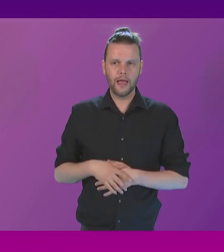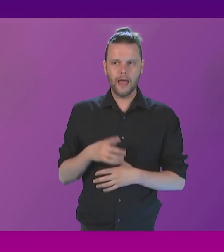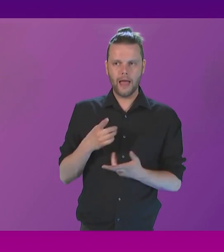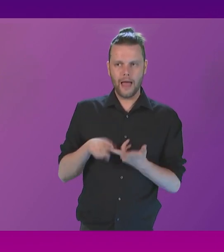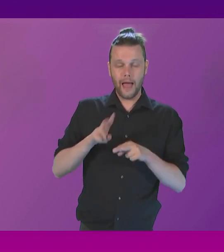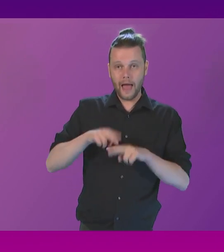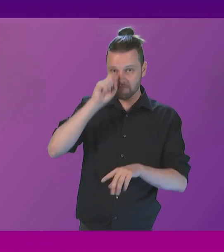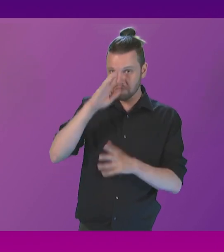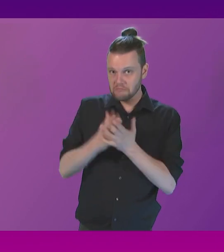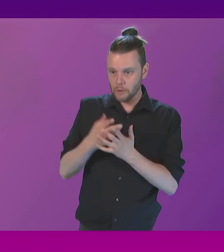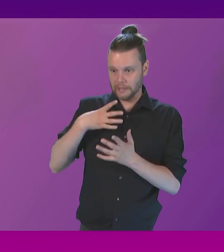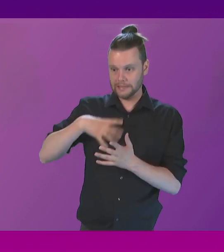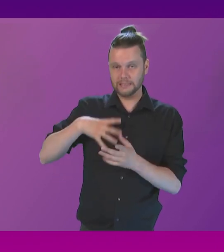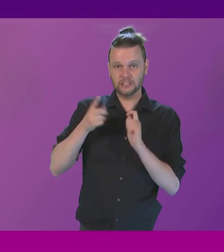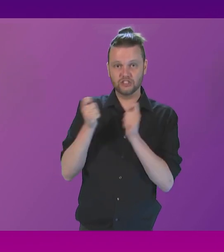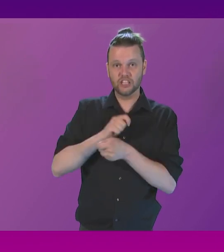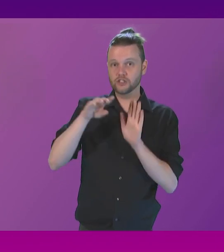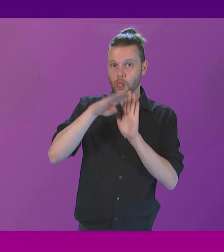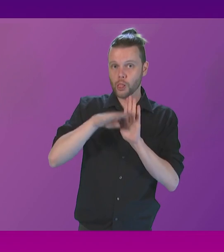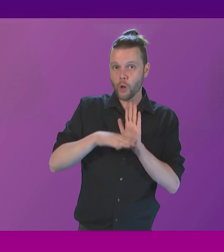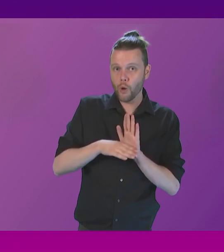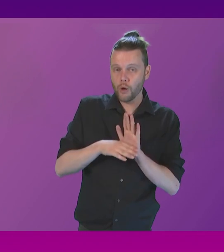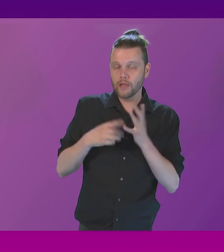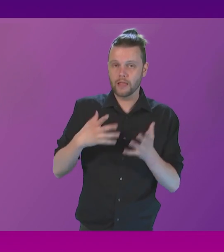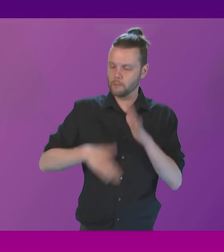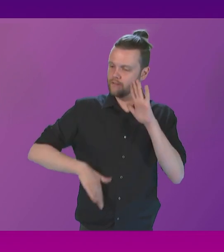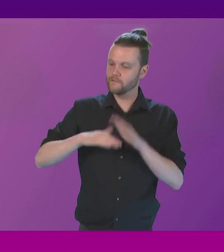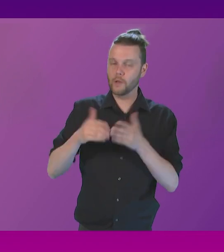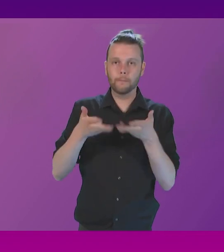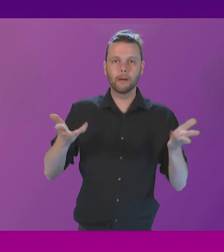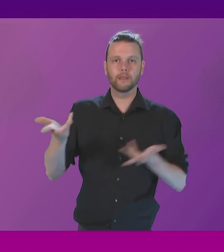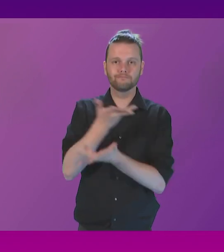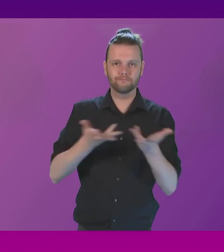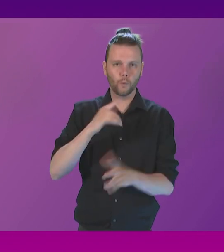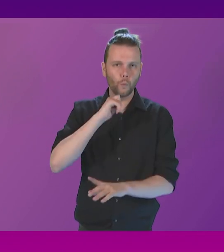a requirement to change the law, there will be a full public consultation on the issue.